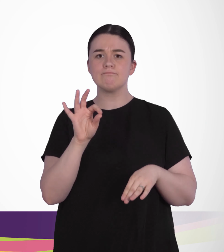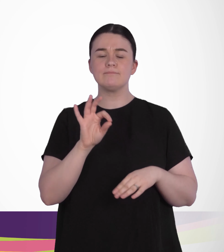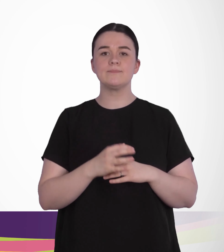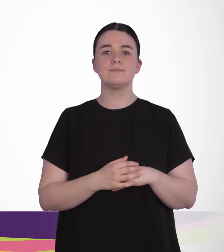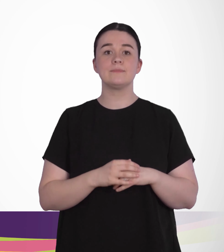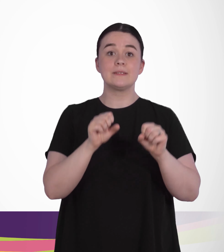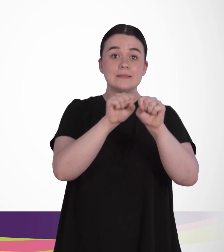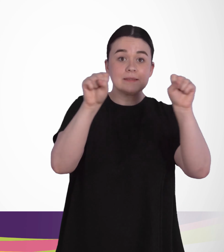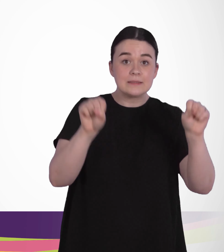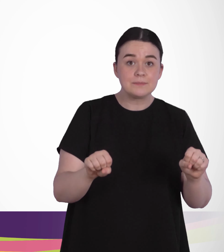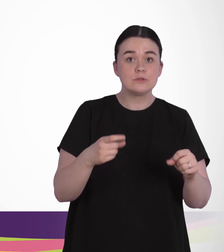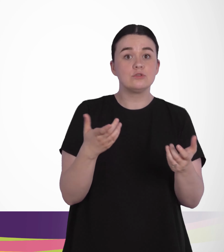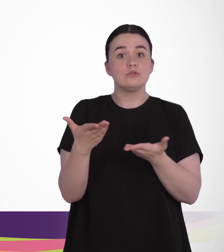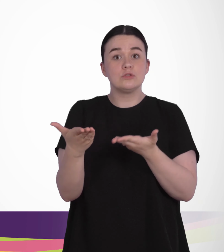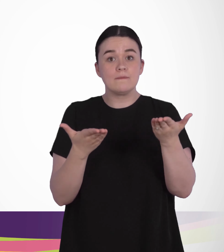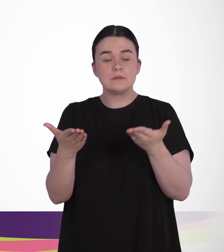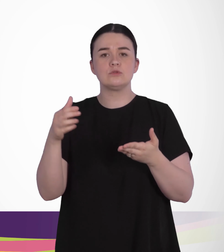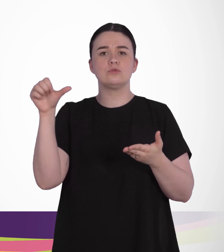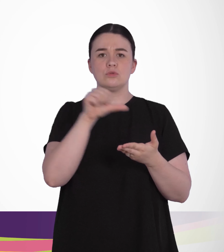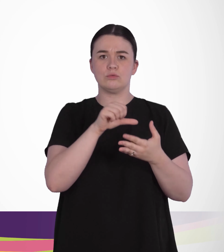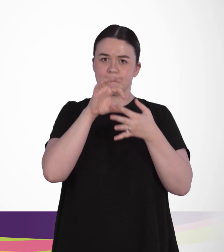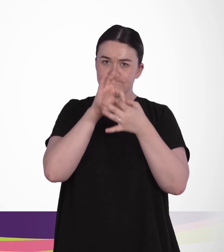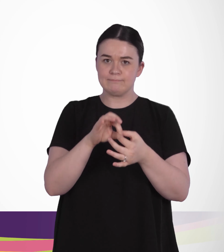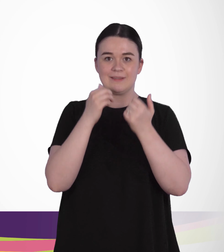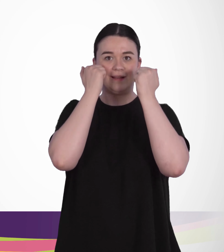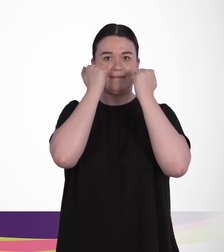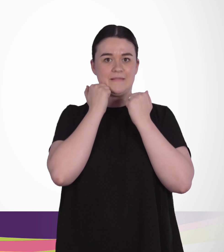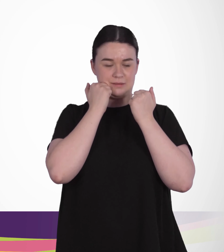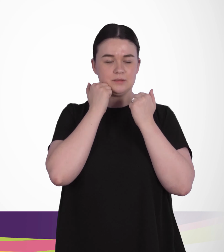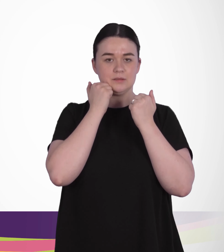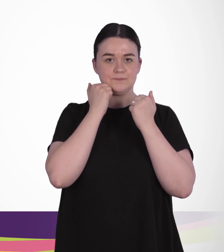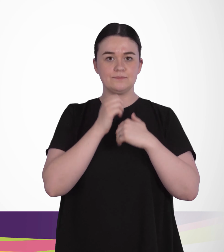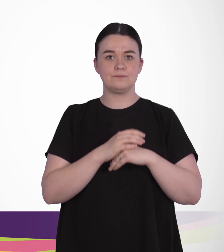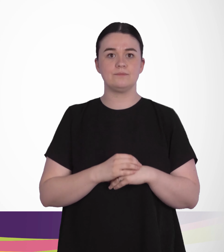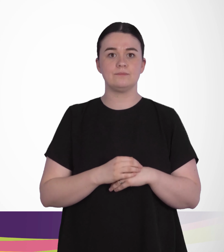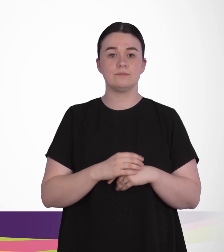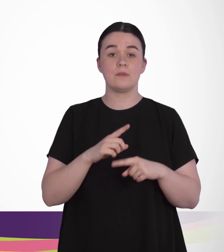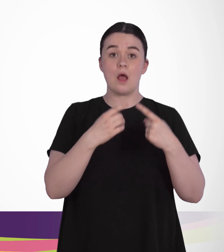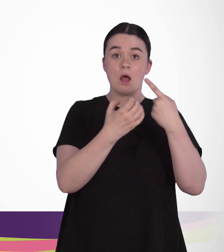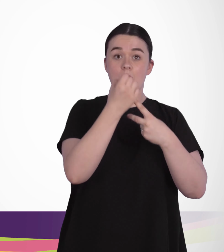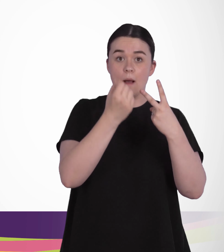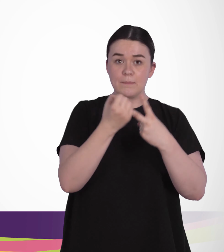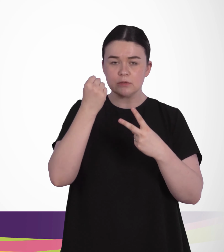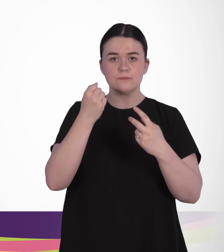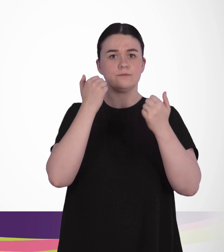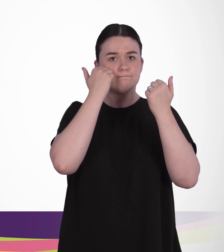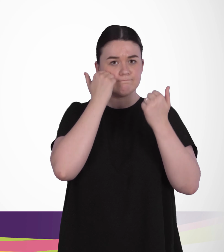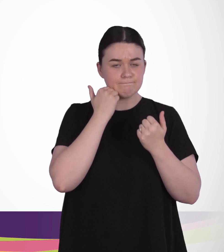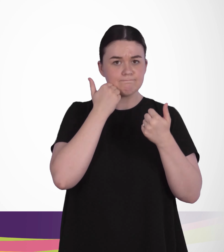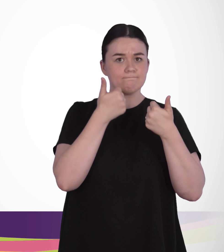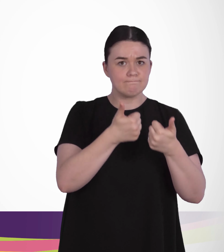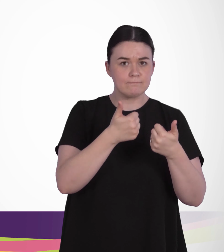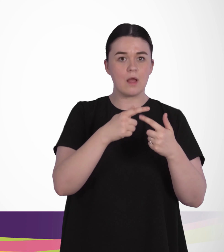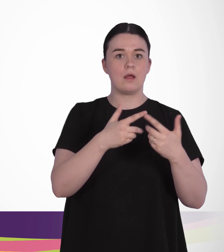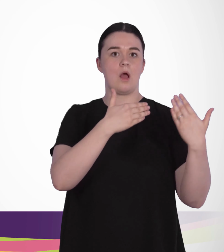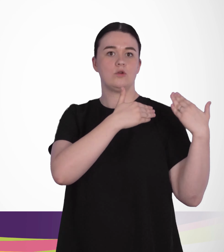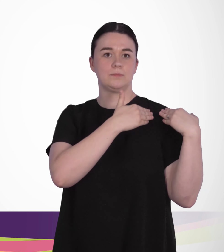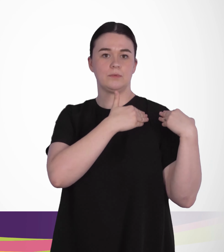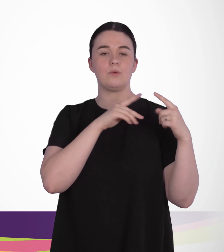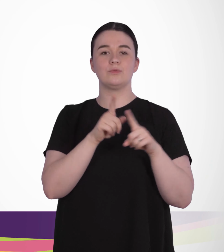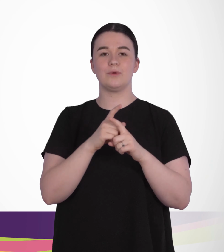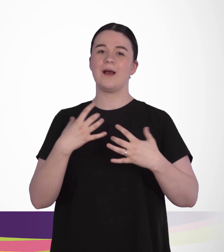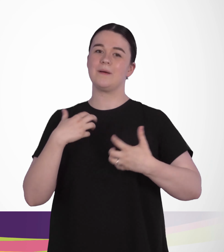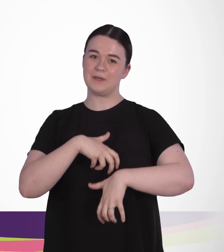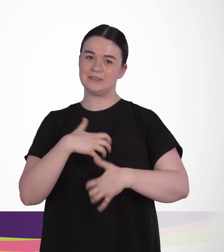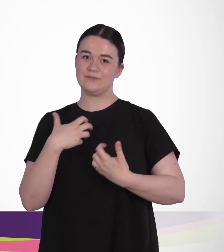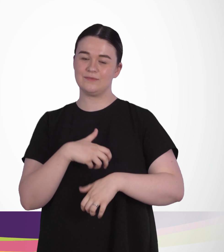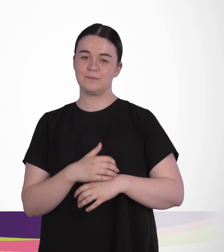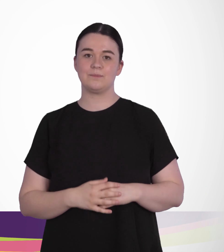and systems and services should be evidence-informed, outcomes focused, accountable and adaptive.